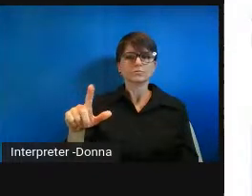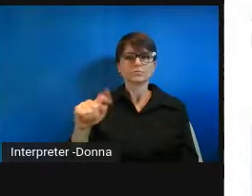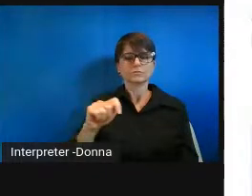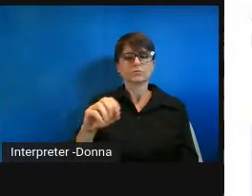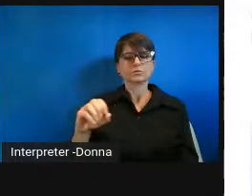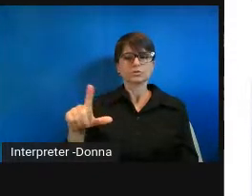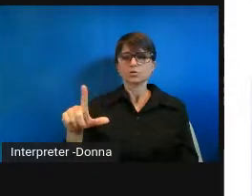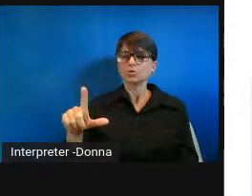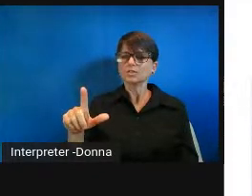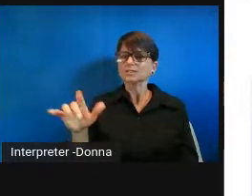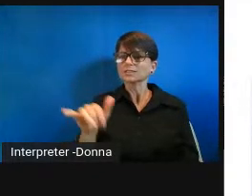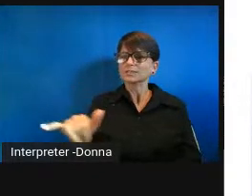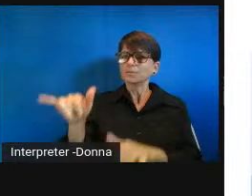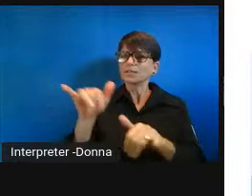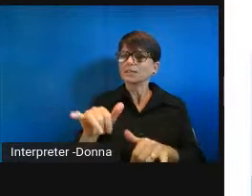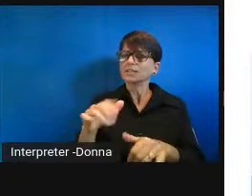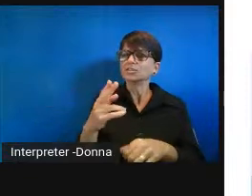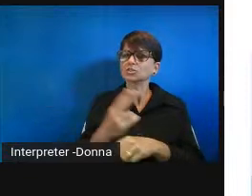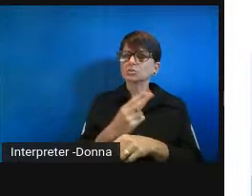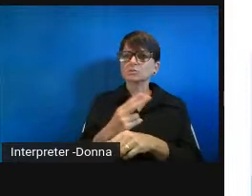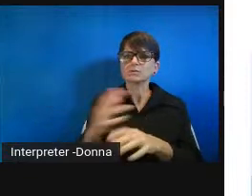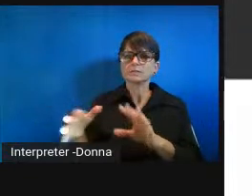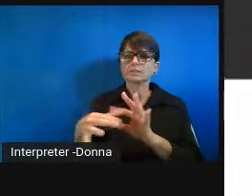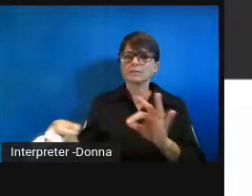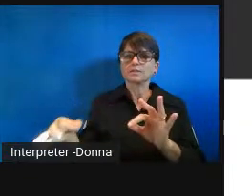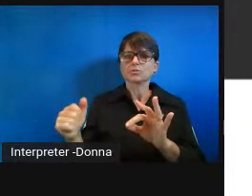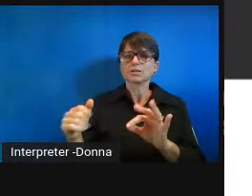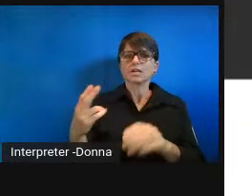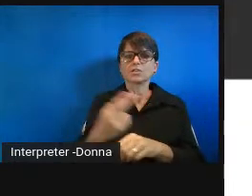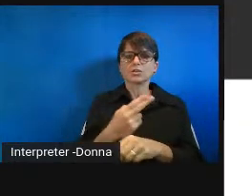And you get an HTML file where you can copy based upon your website.